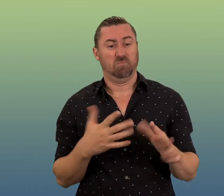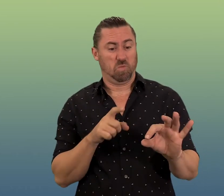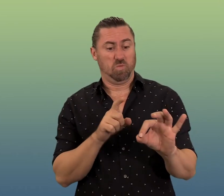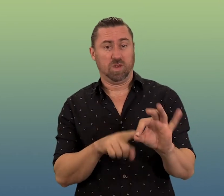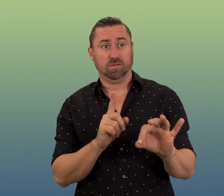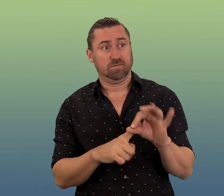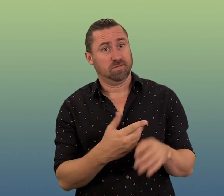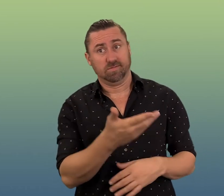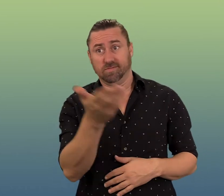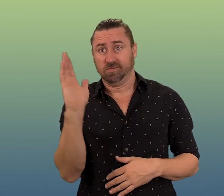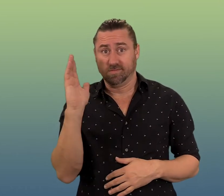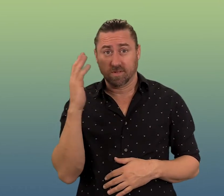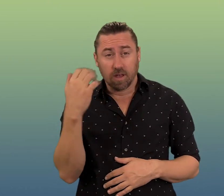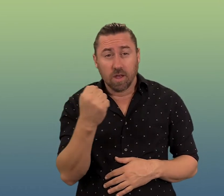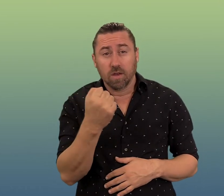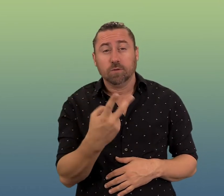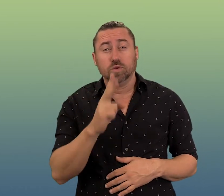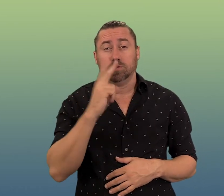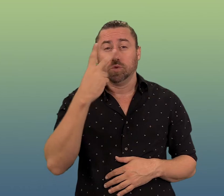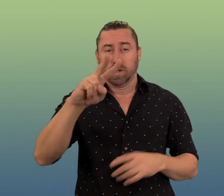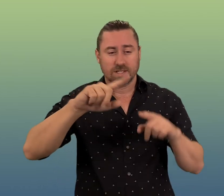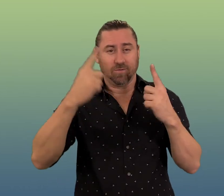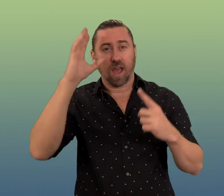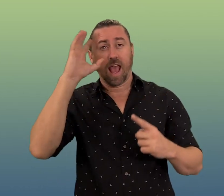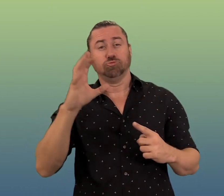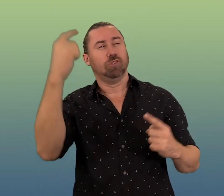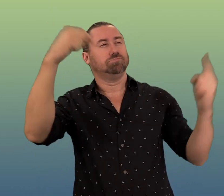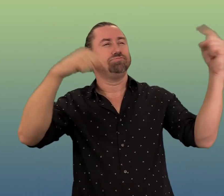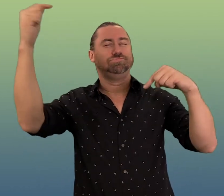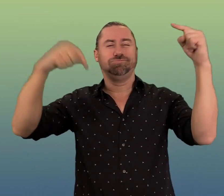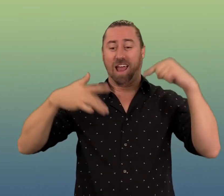Queensland is home to people from more than 220 countries.